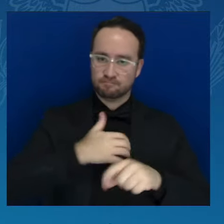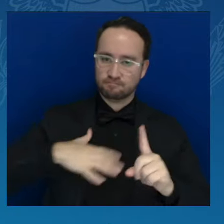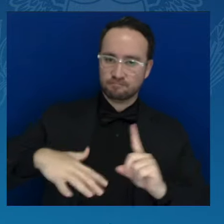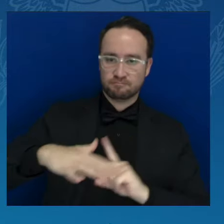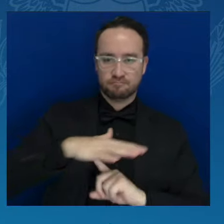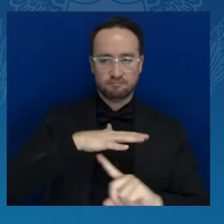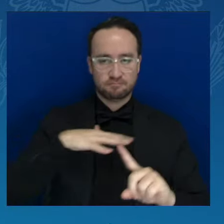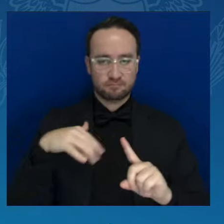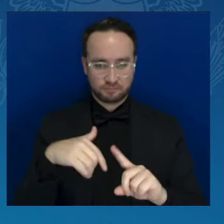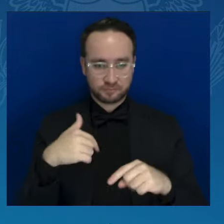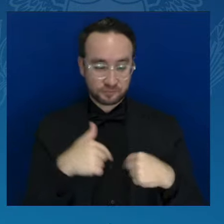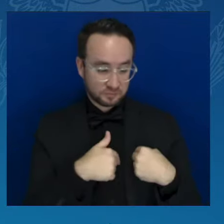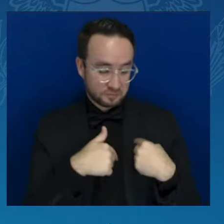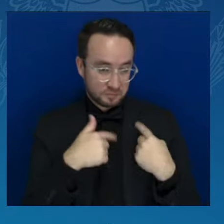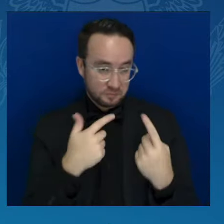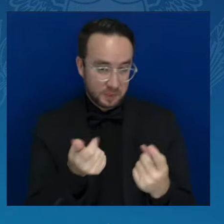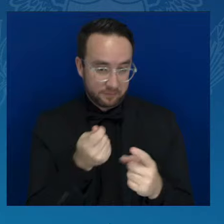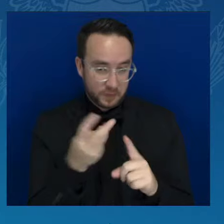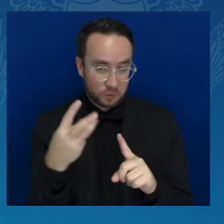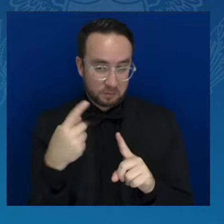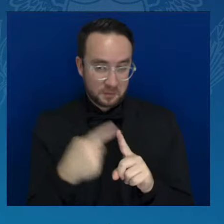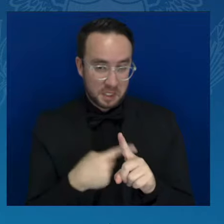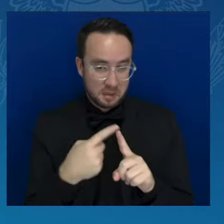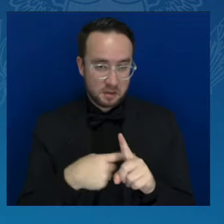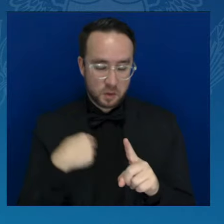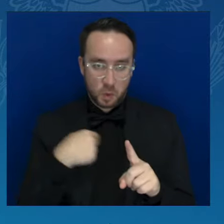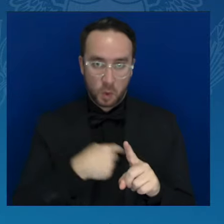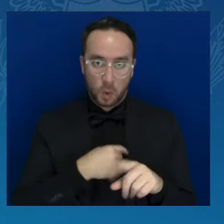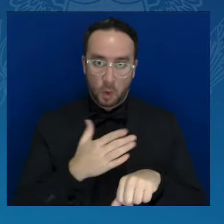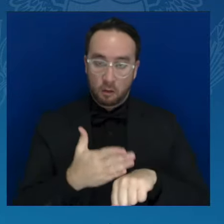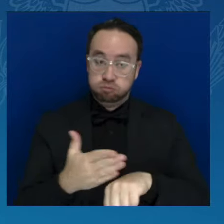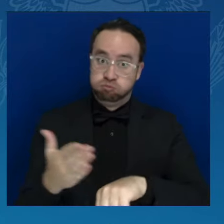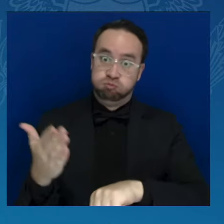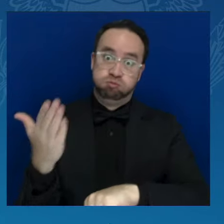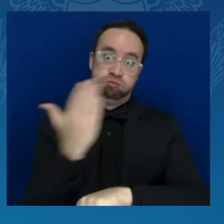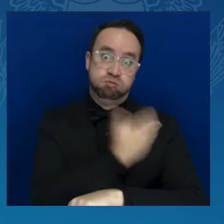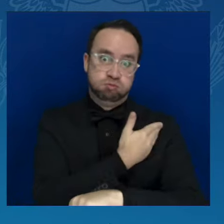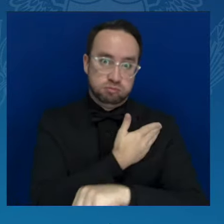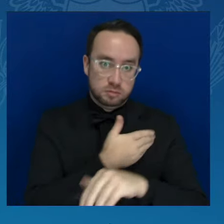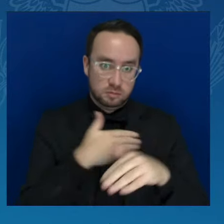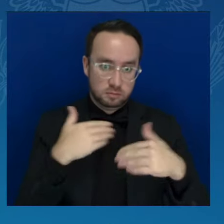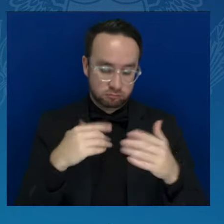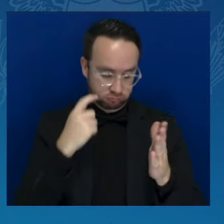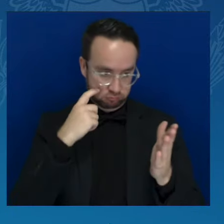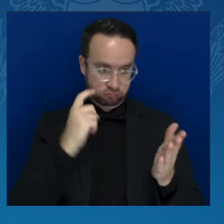We recently signed a new technology safeguards agreement with Australia, for example, which promotes greater cooperation